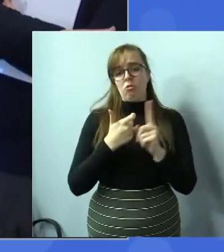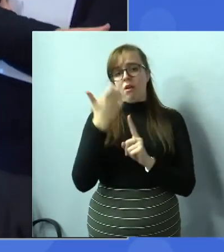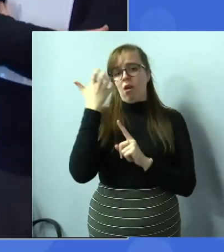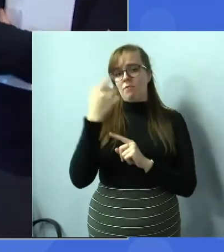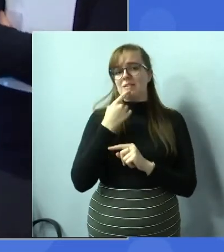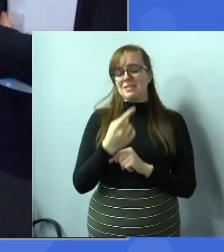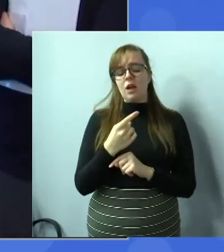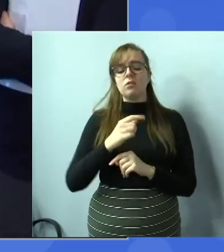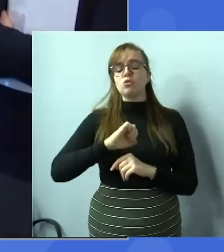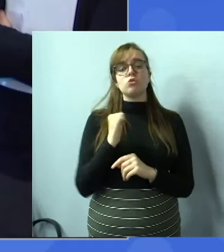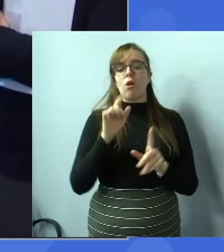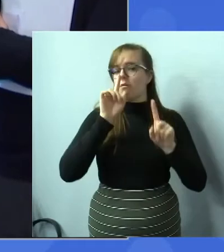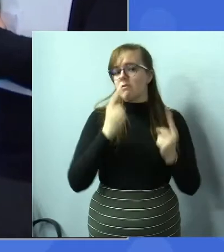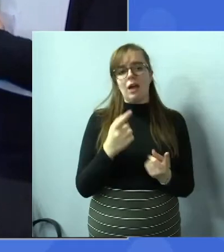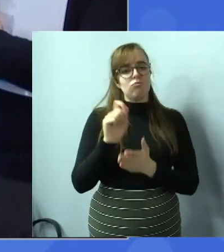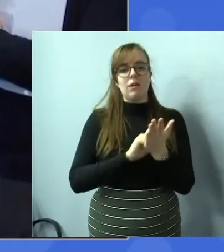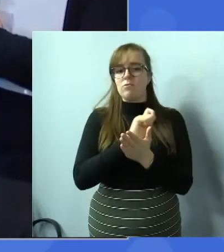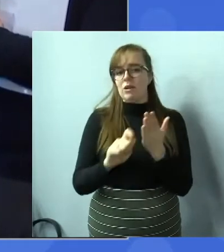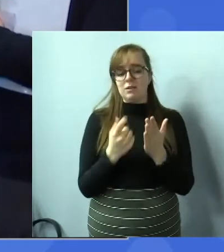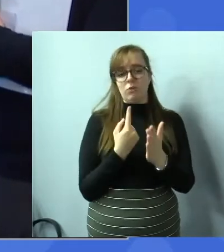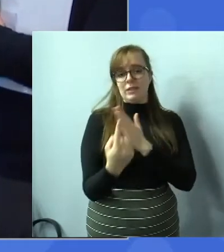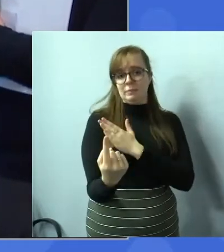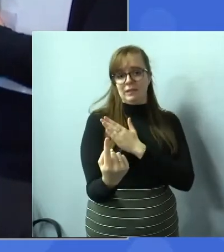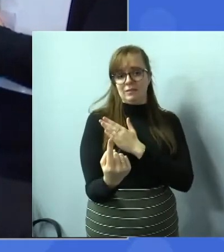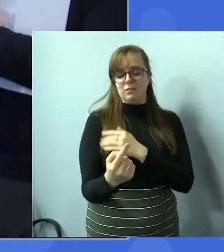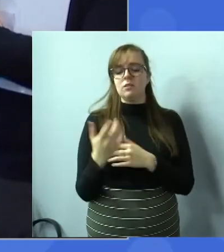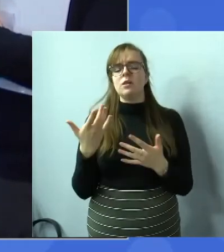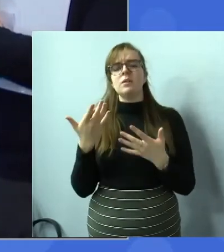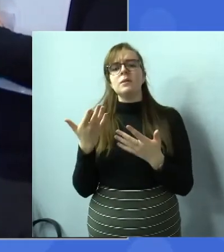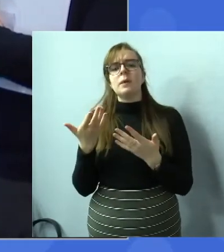a referendum on independence and there has been some suggestions that that the